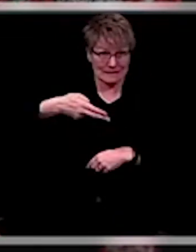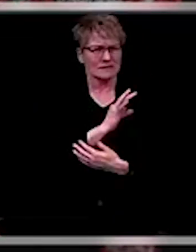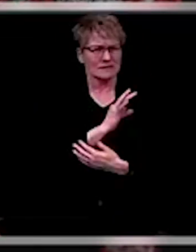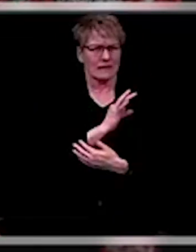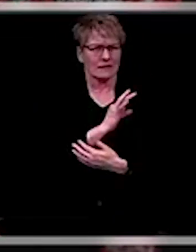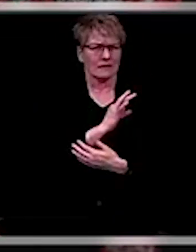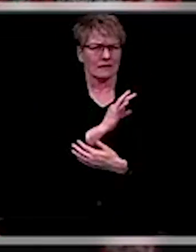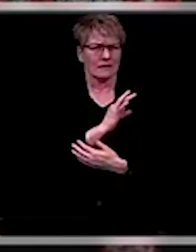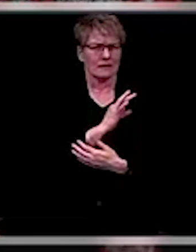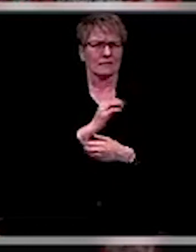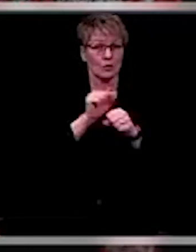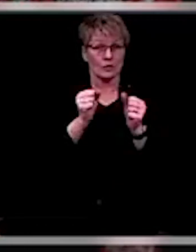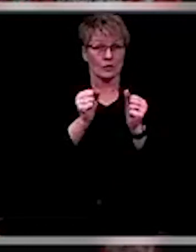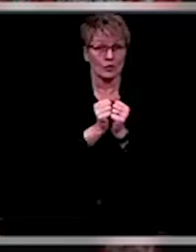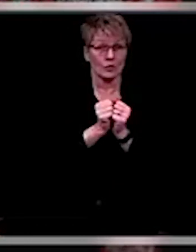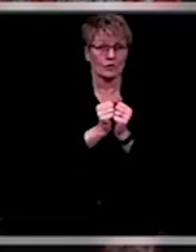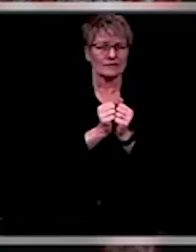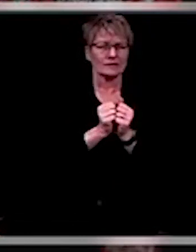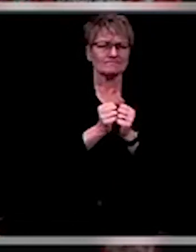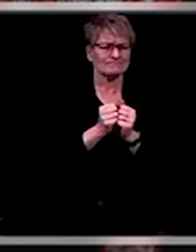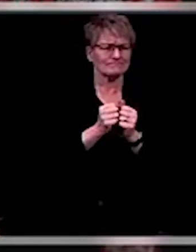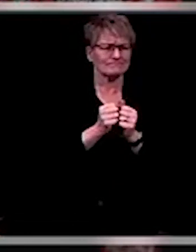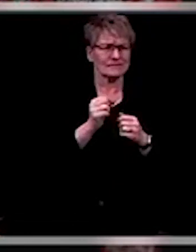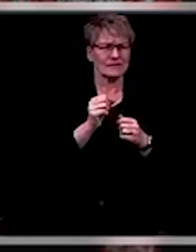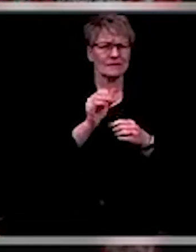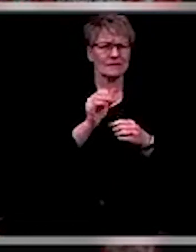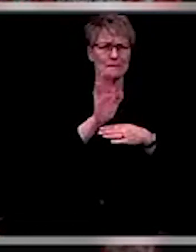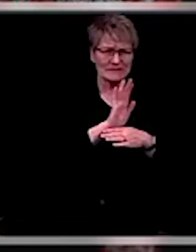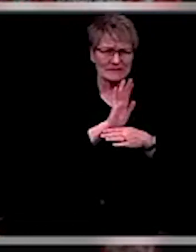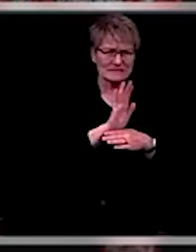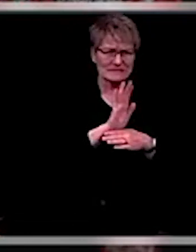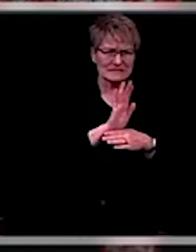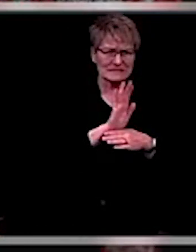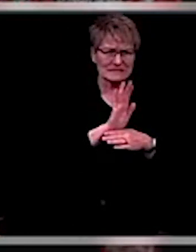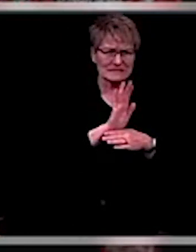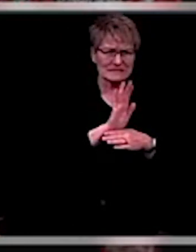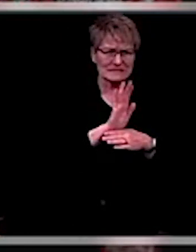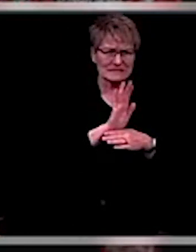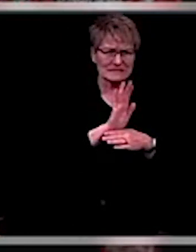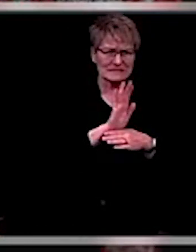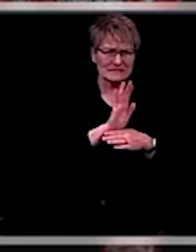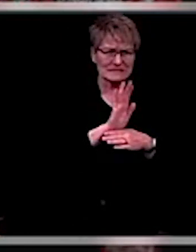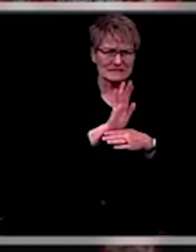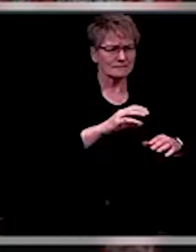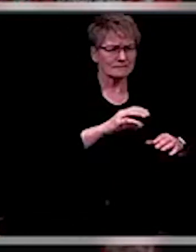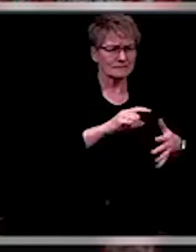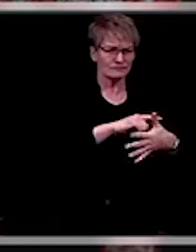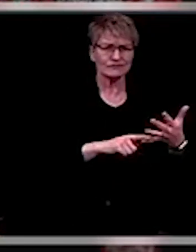If you have had a positive test and you haven't heard from public health, please isolate at home.